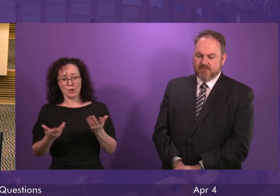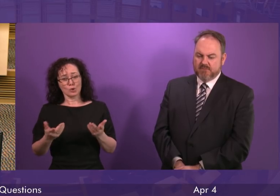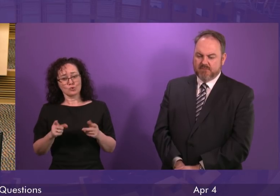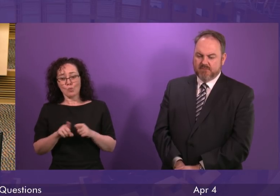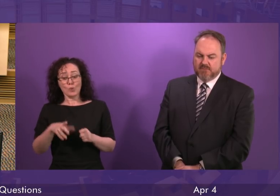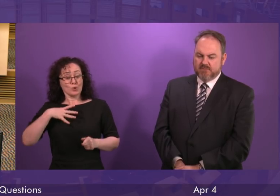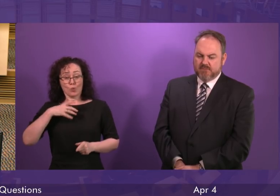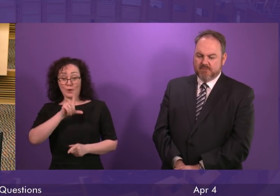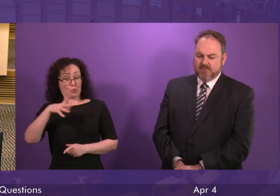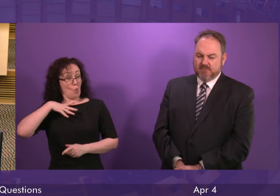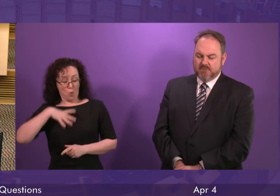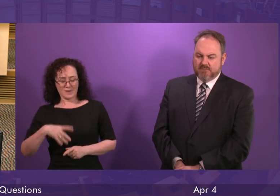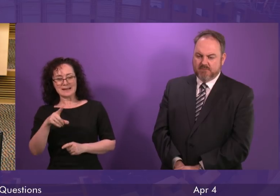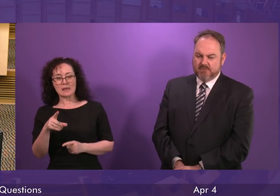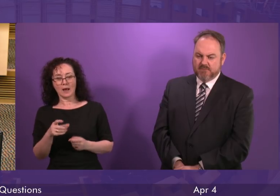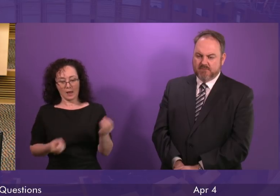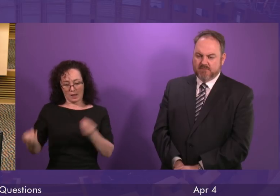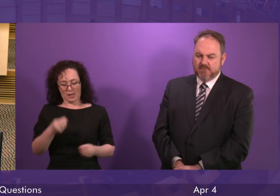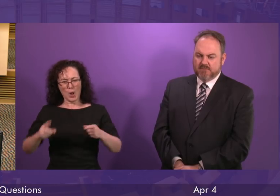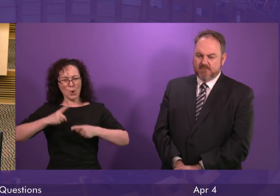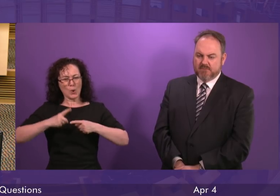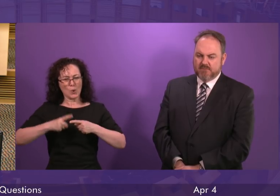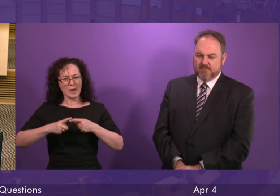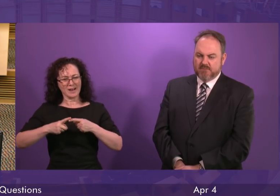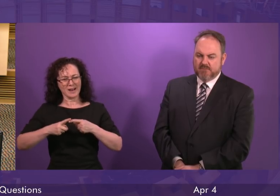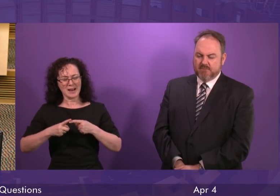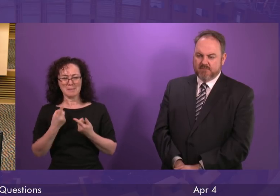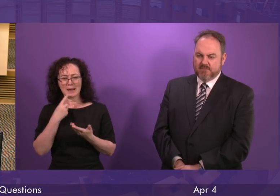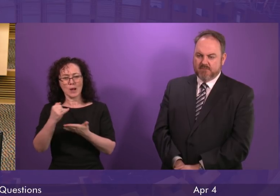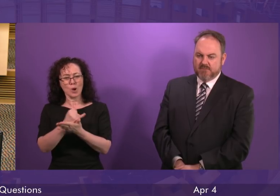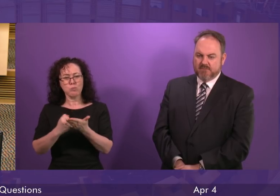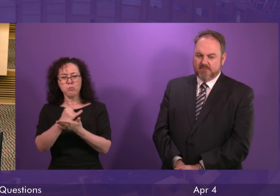least-worst compromise that has been cooked up behind closed doors between the Prime Minister